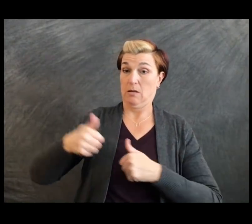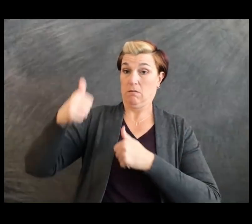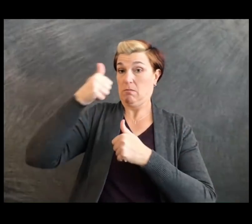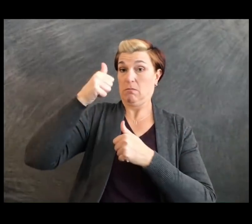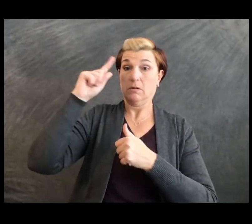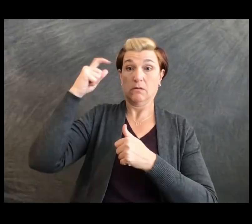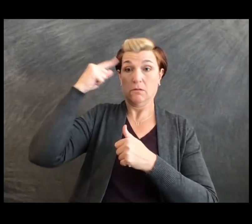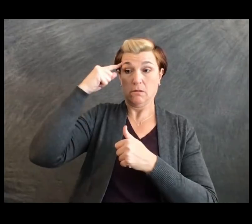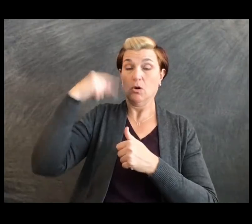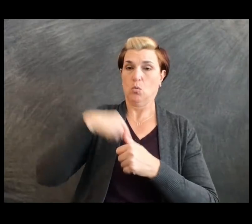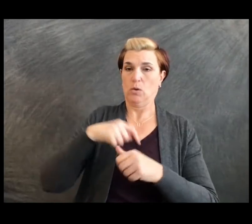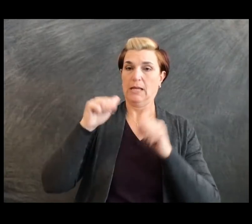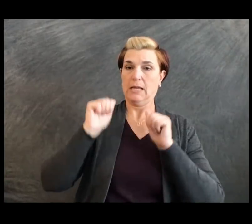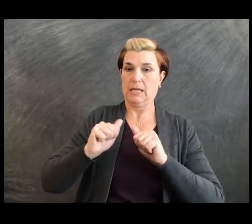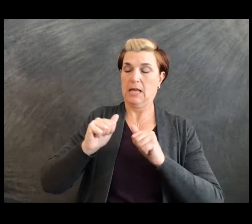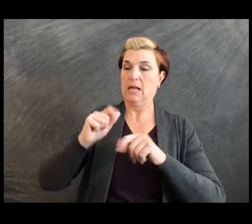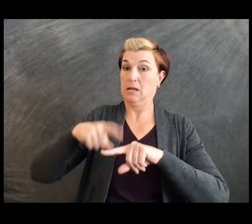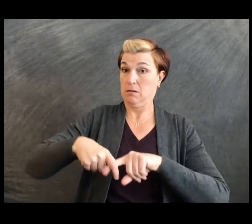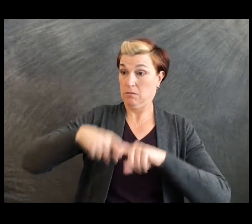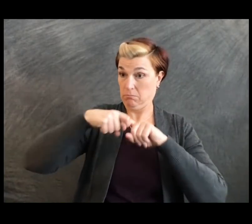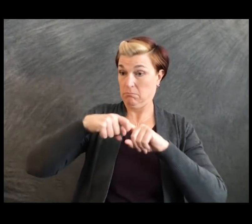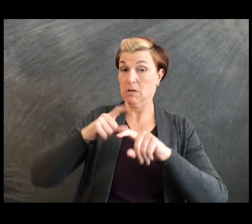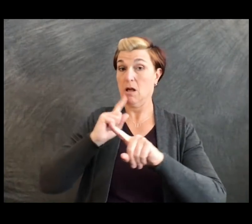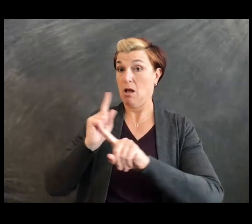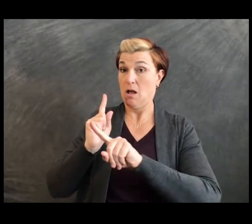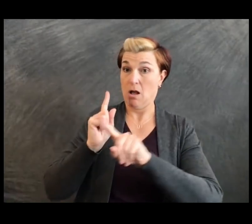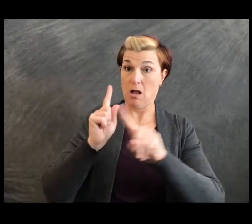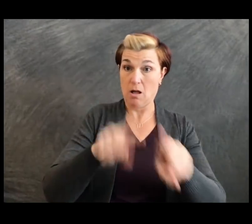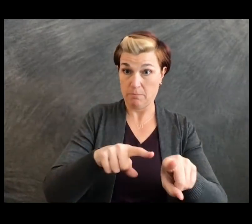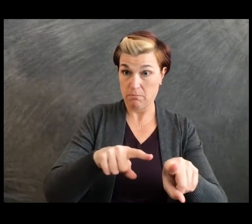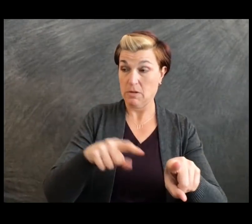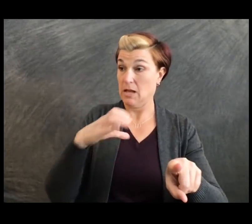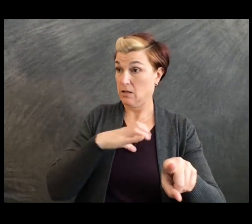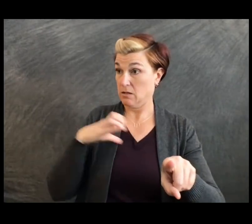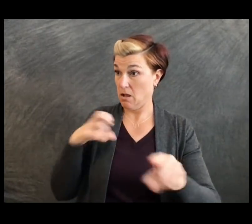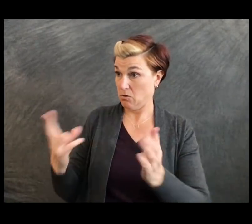measures that they're taking so that we don't destroy a very excellent system